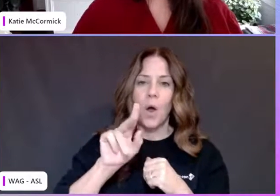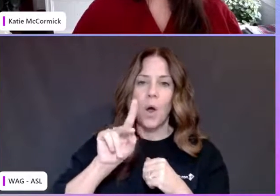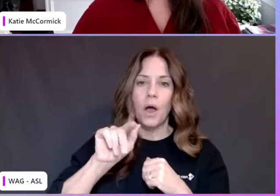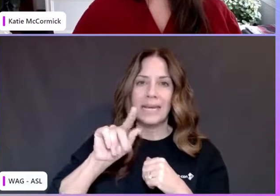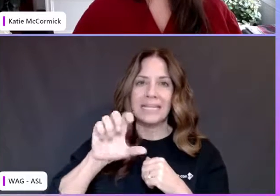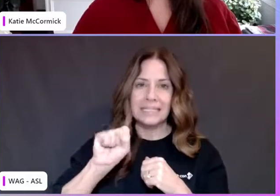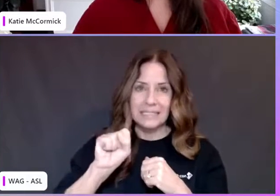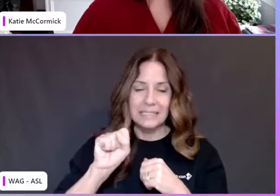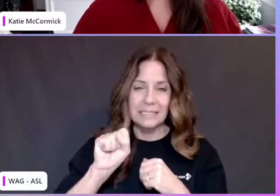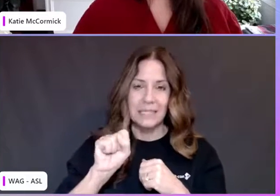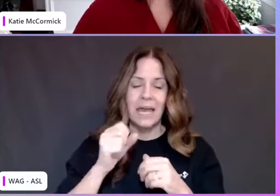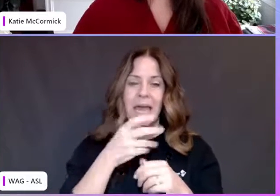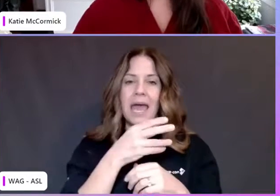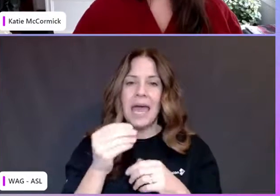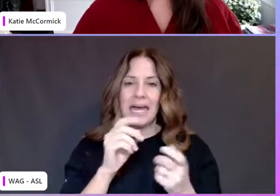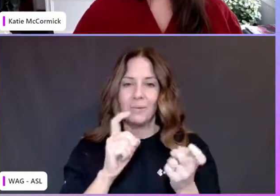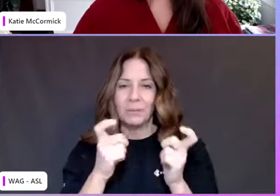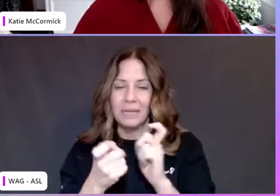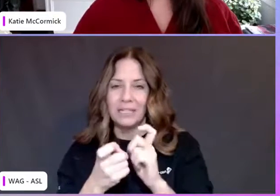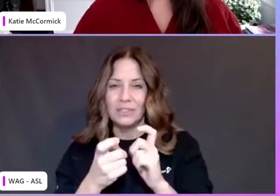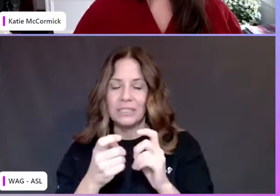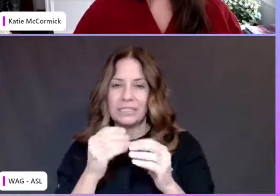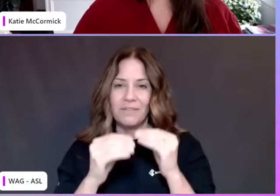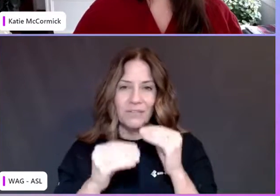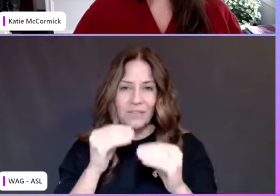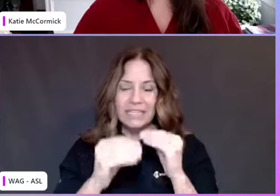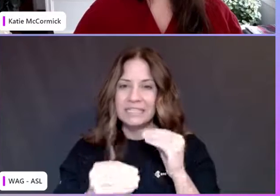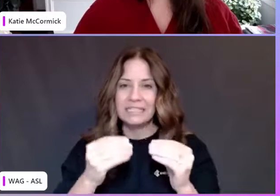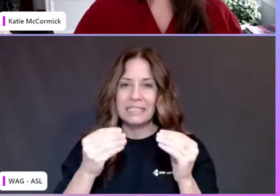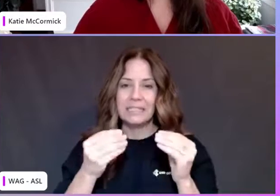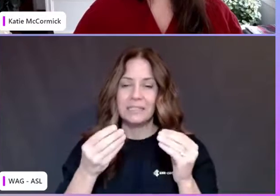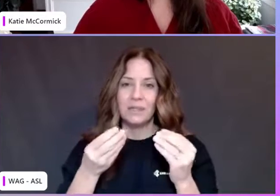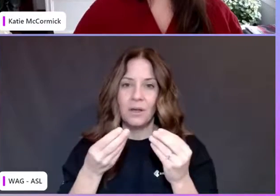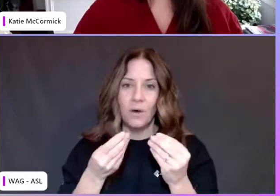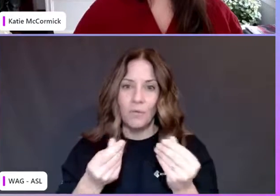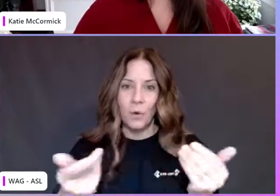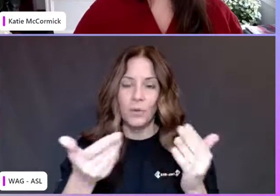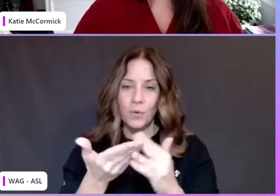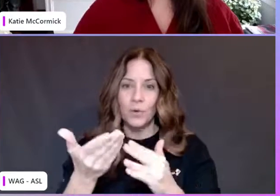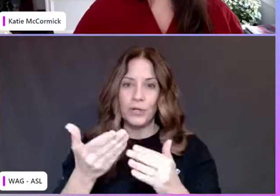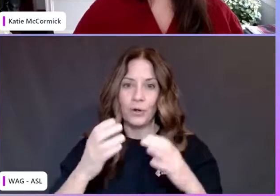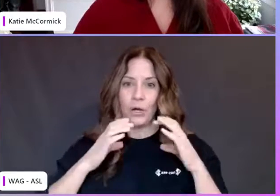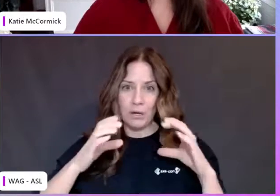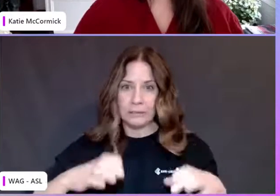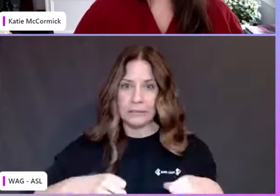[Heidi Kelly-Gibson] This next question